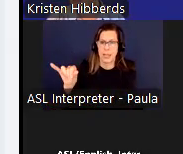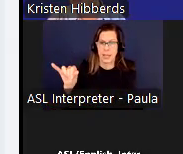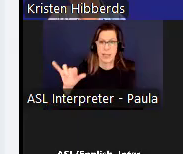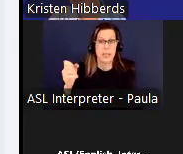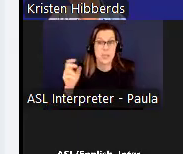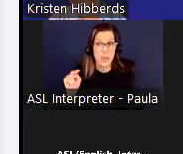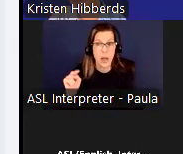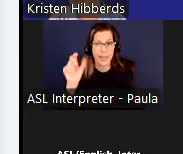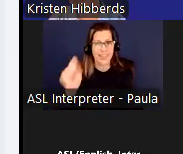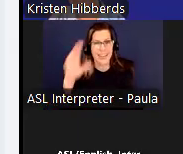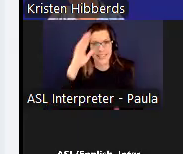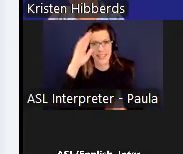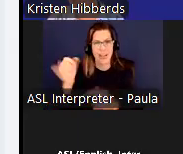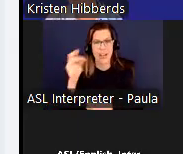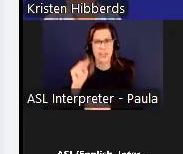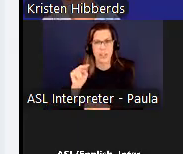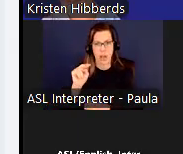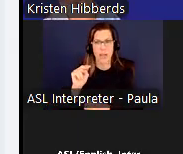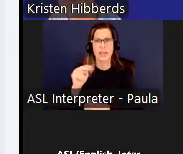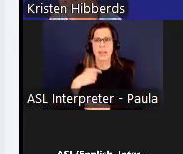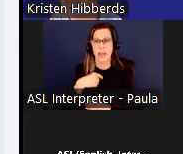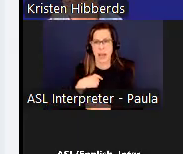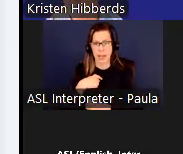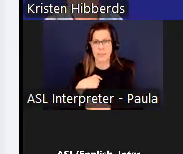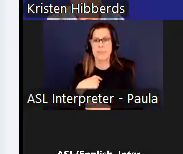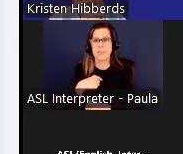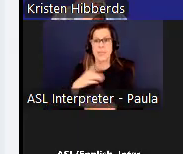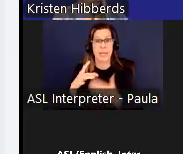Yes, hi, I'm John Thompson and I'm the lead for